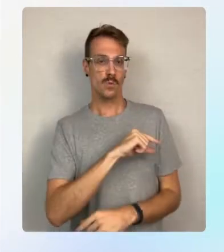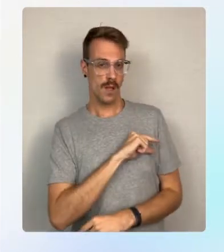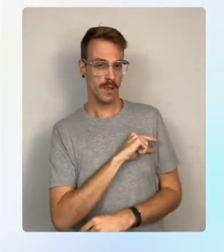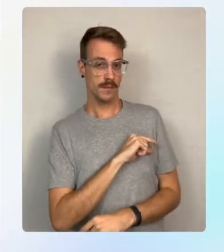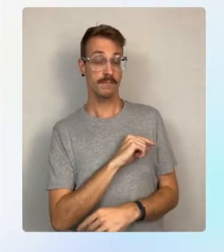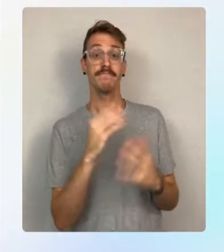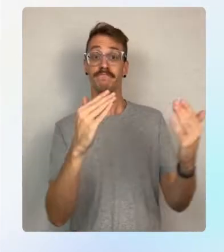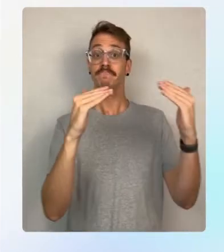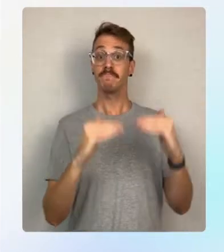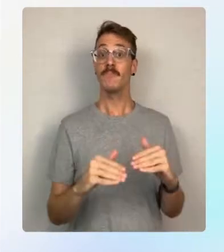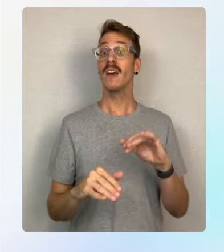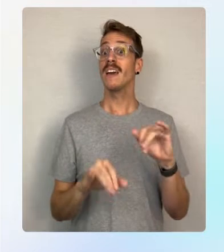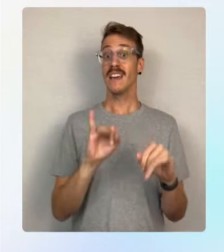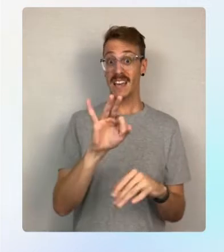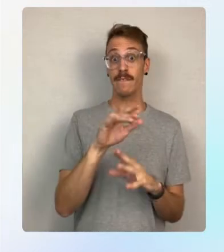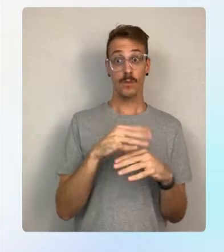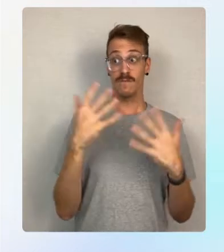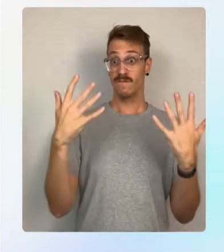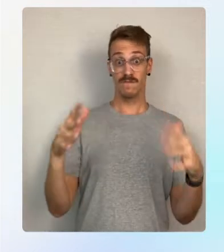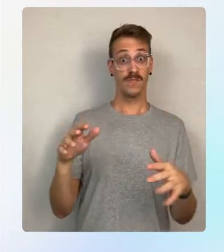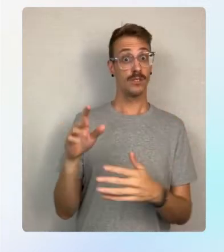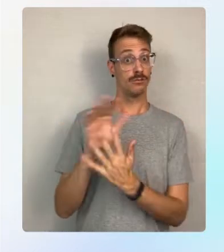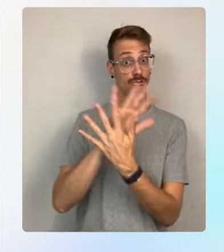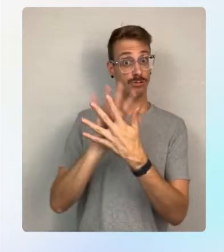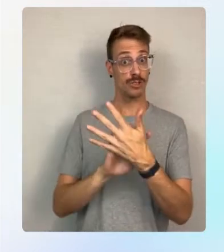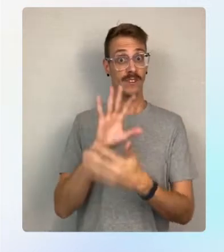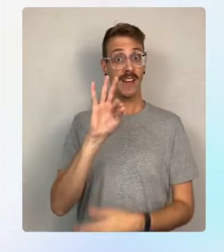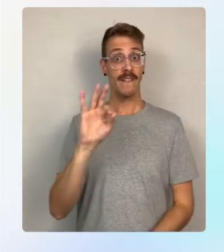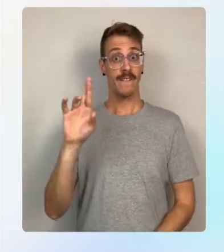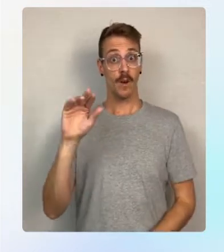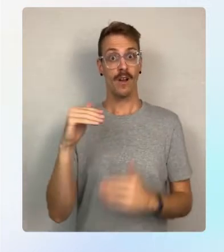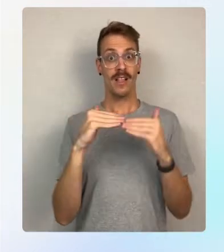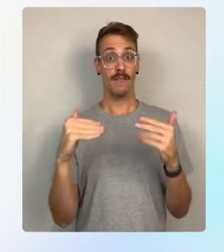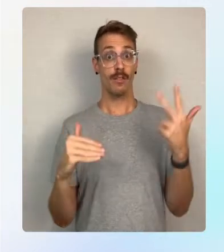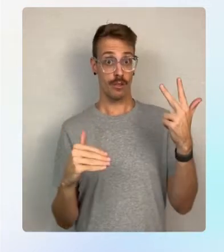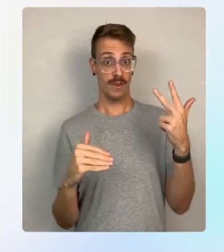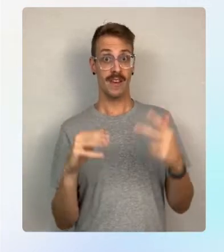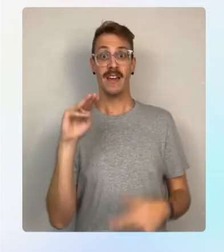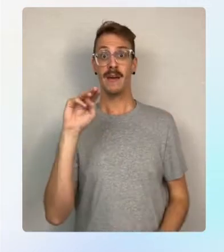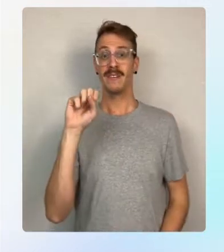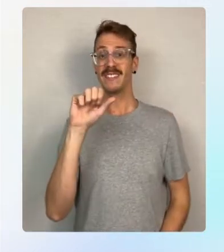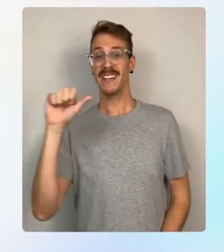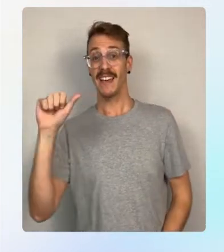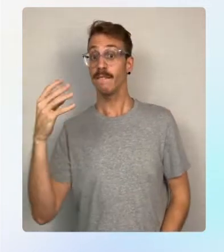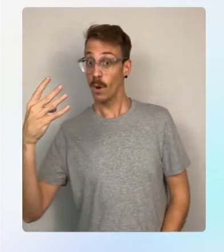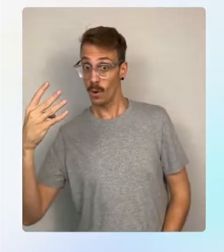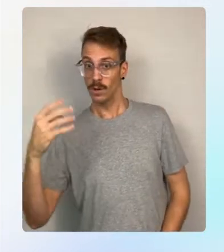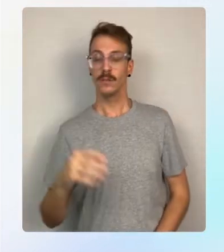Similarly, if you were rendering at FFR level three, MSAA4,